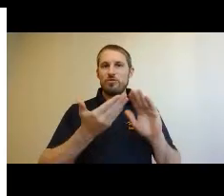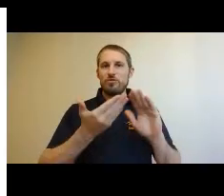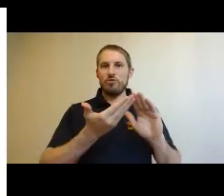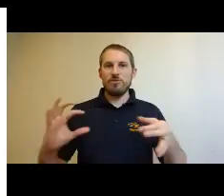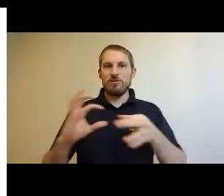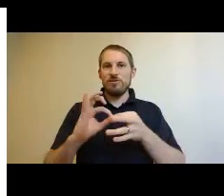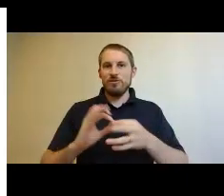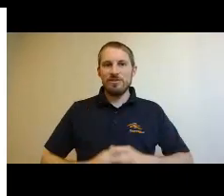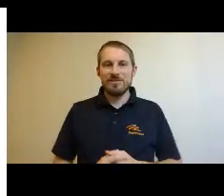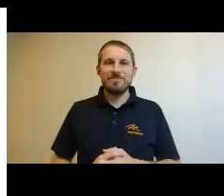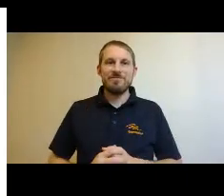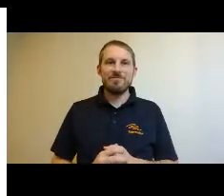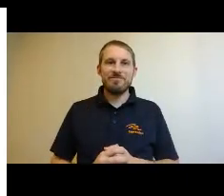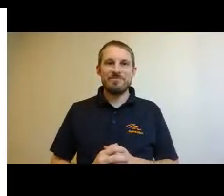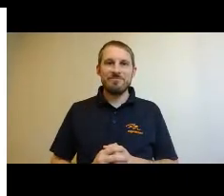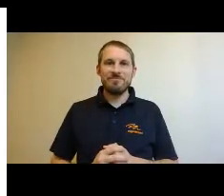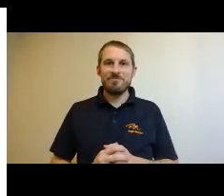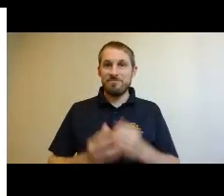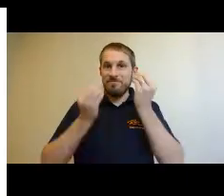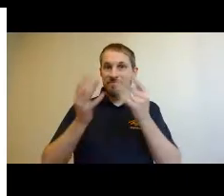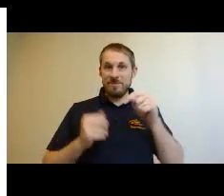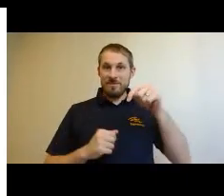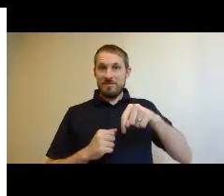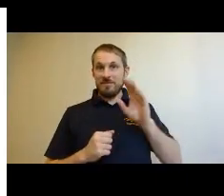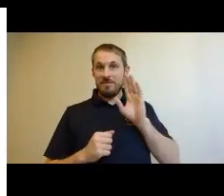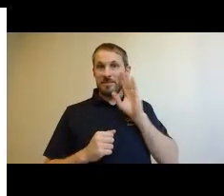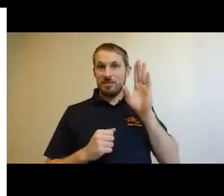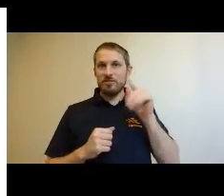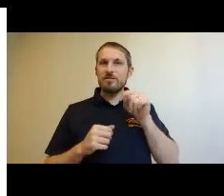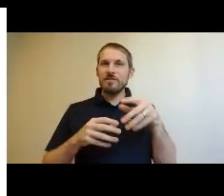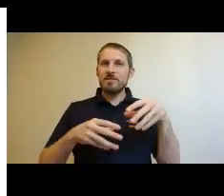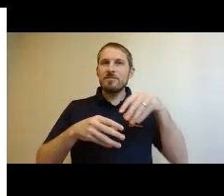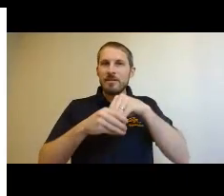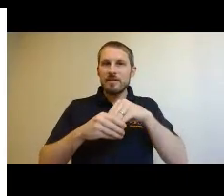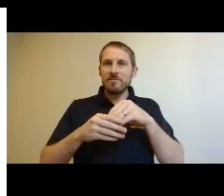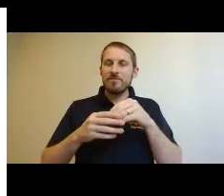and this session is part of the Understanding the NDIS series.